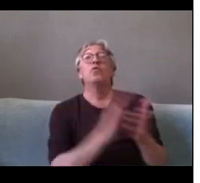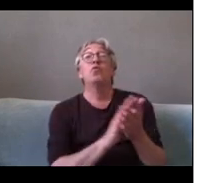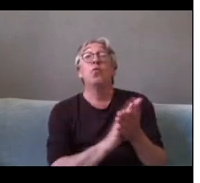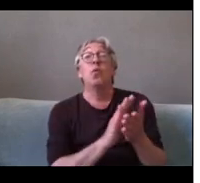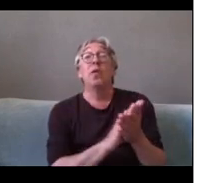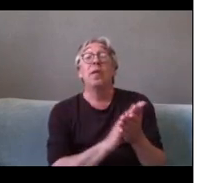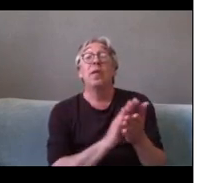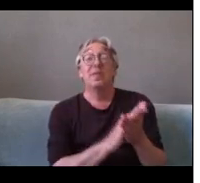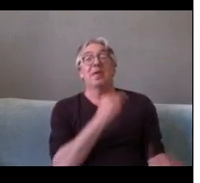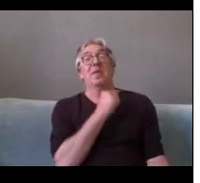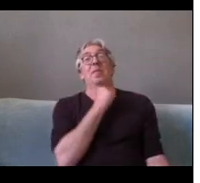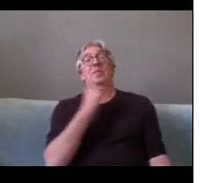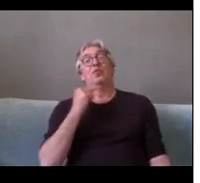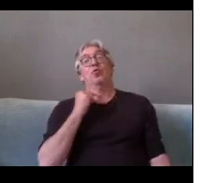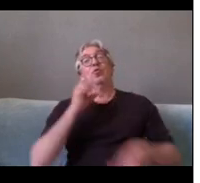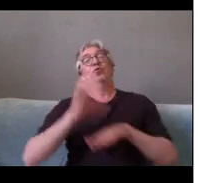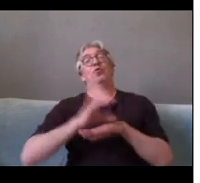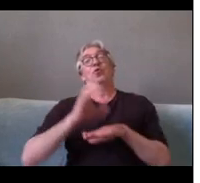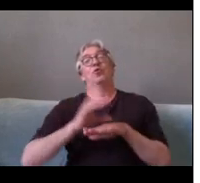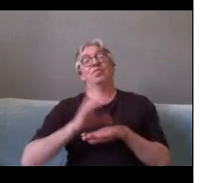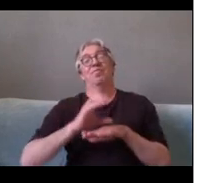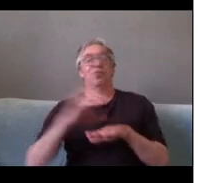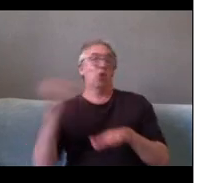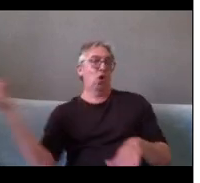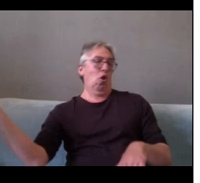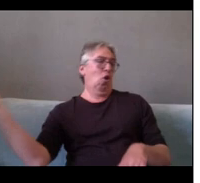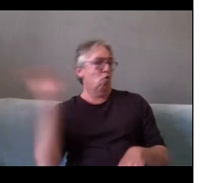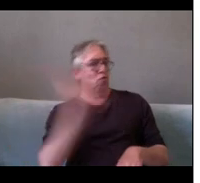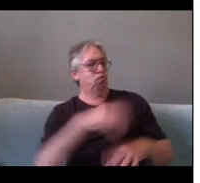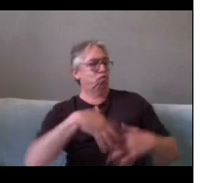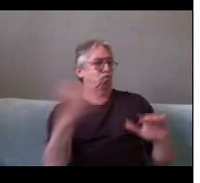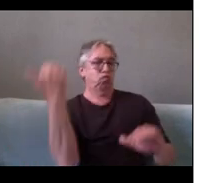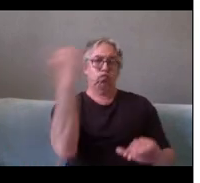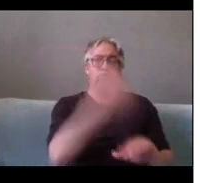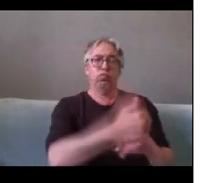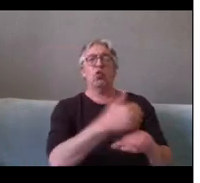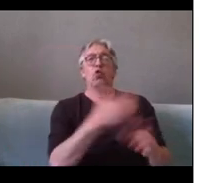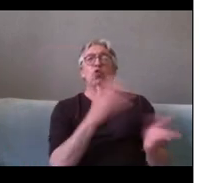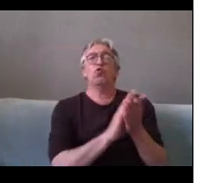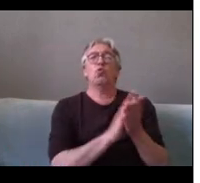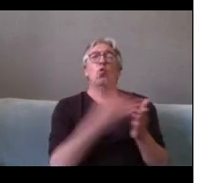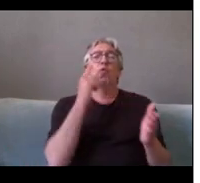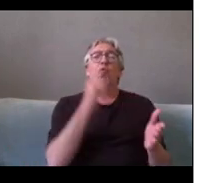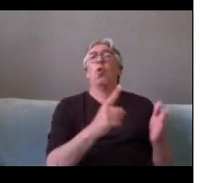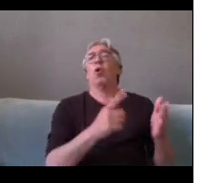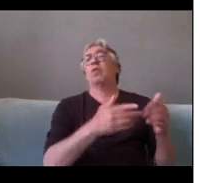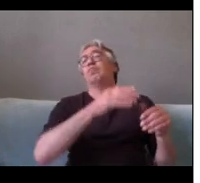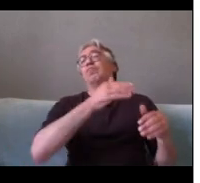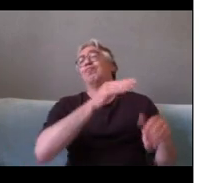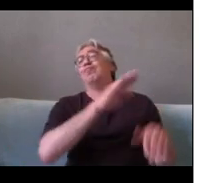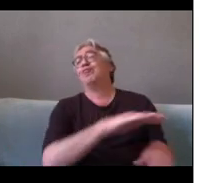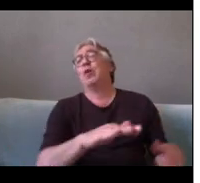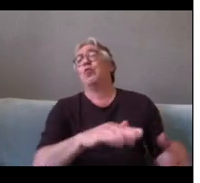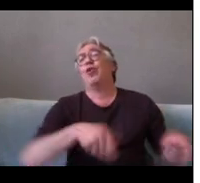like setting a school or institution for people with physical disabilities. Or an institution for people who are blind.